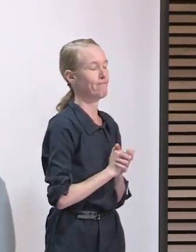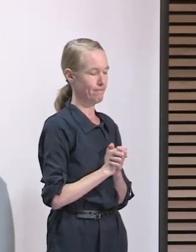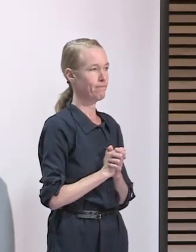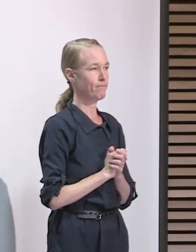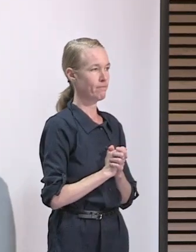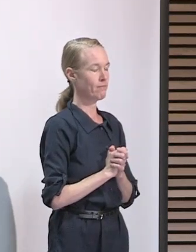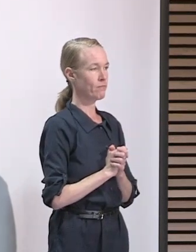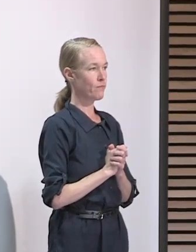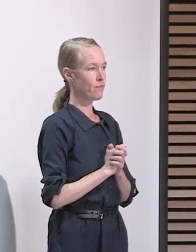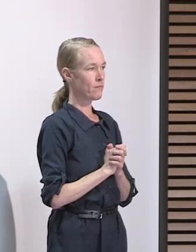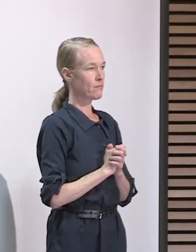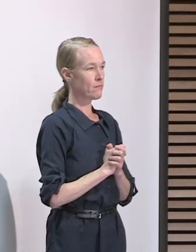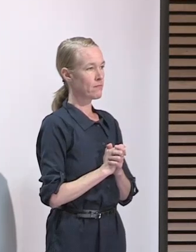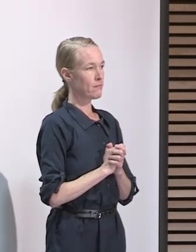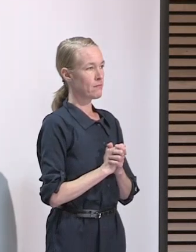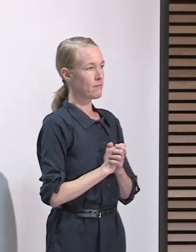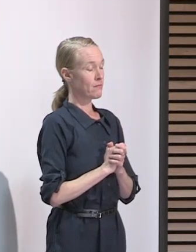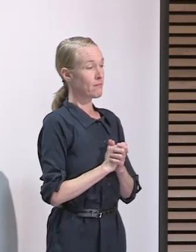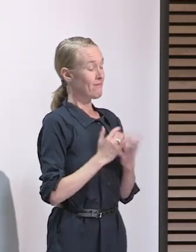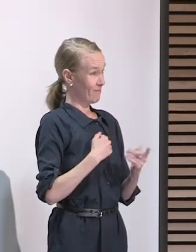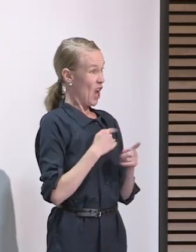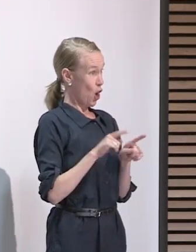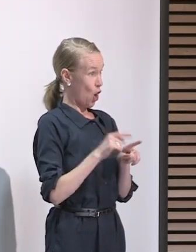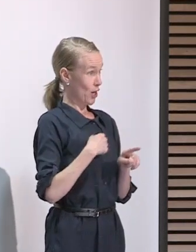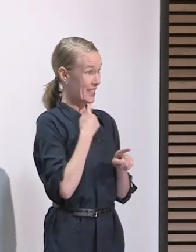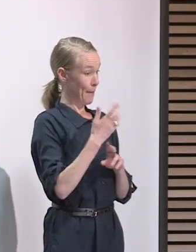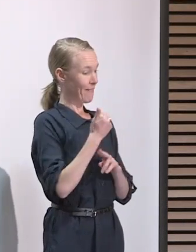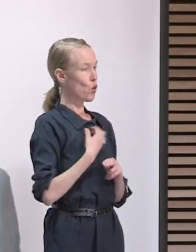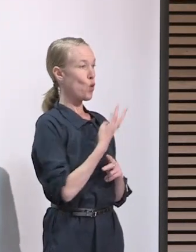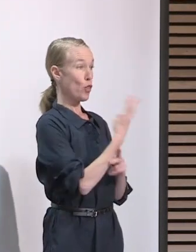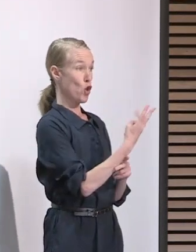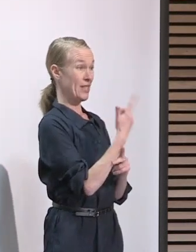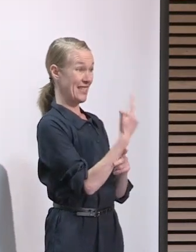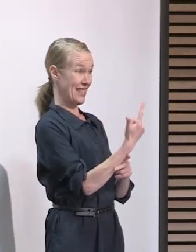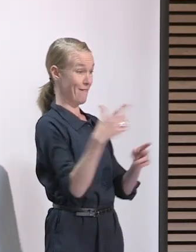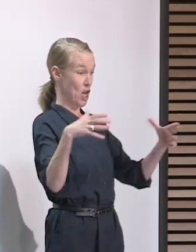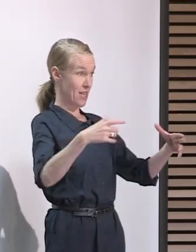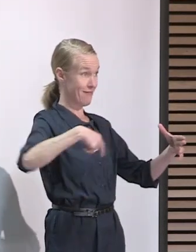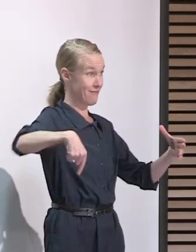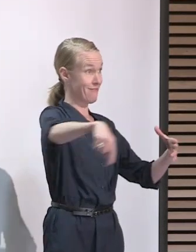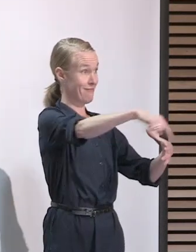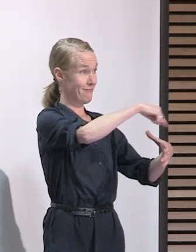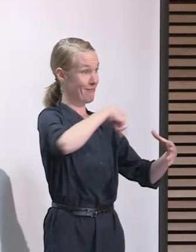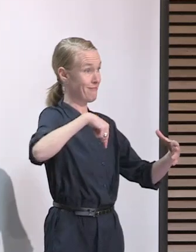outbreak and 19 are imported